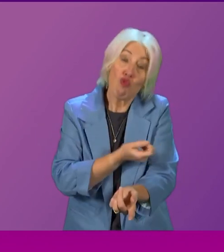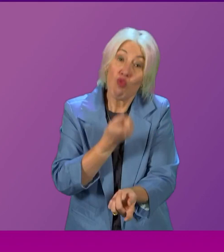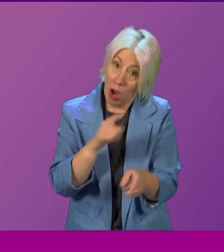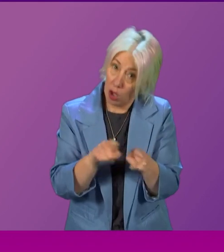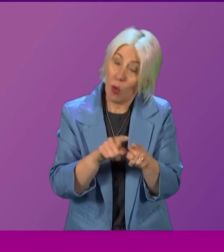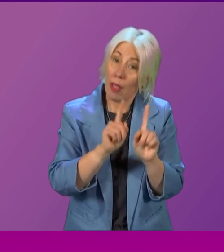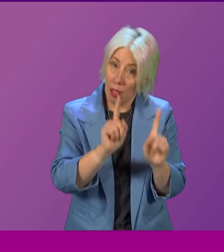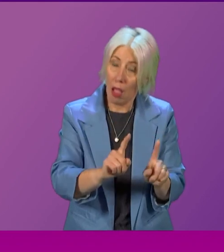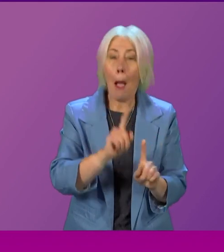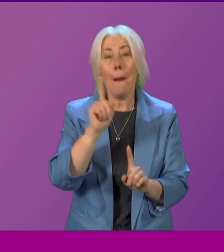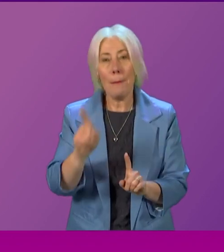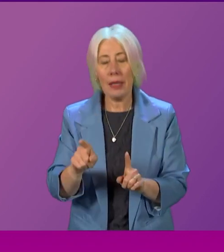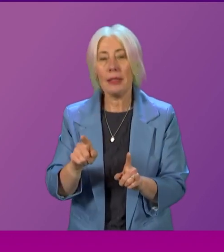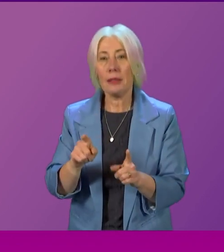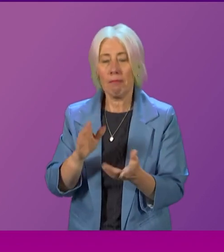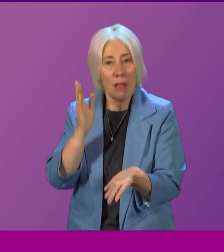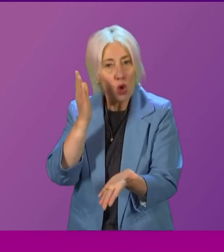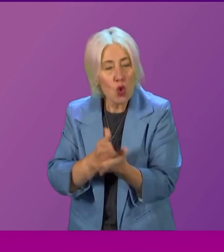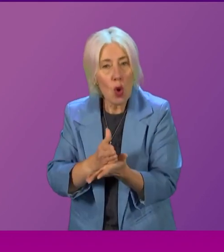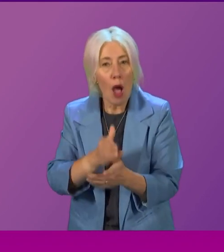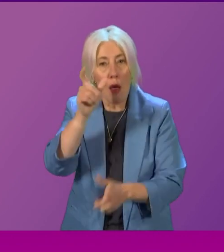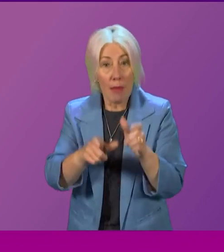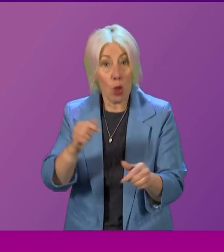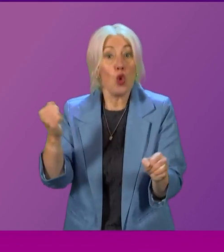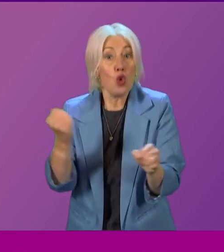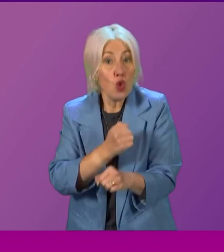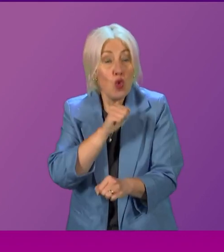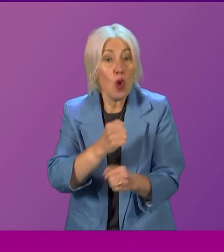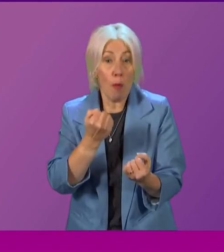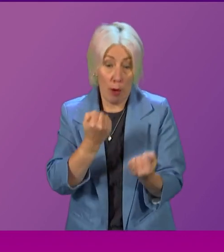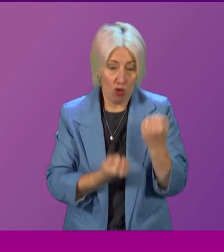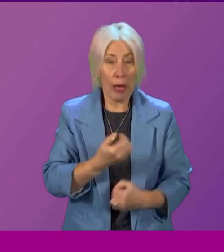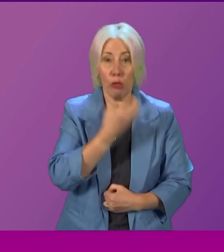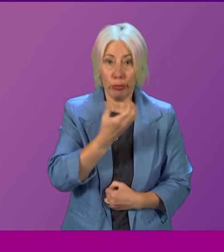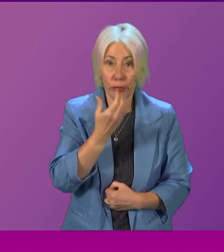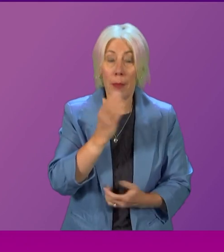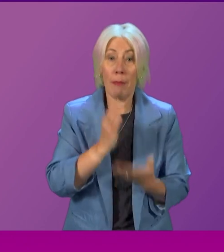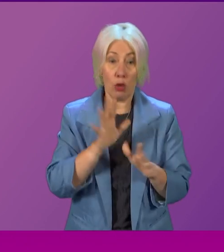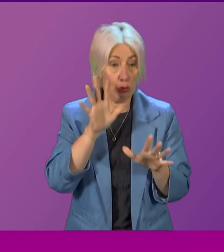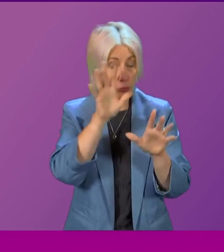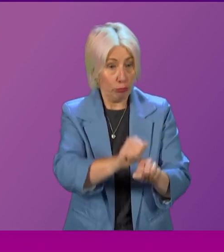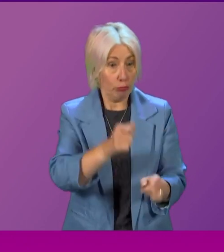Ensuring that people who do that are identified and prosecuted is a matter for the independent